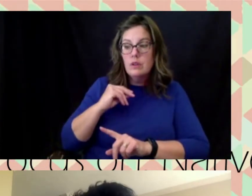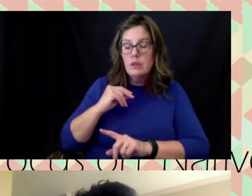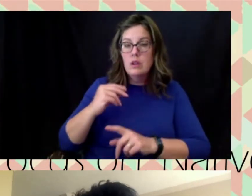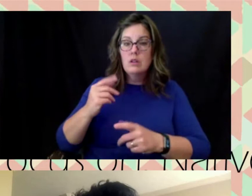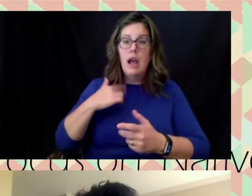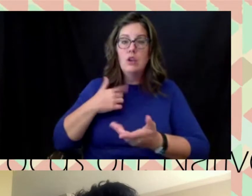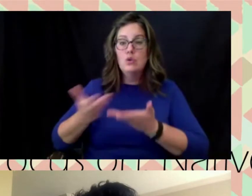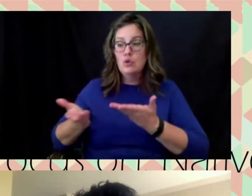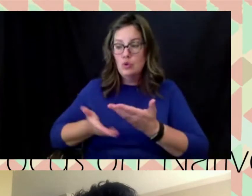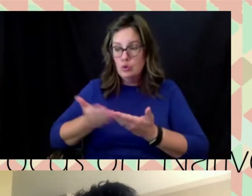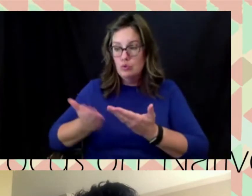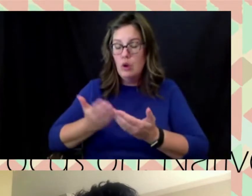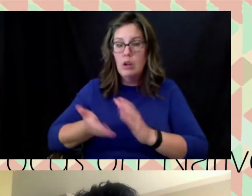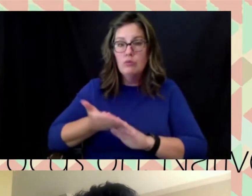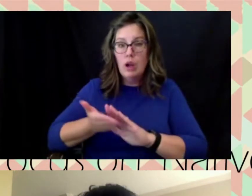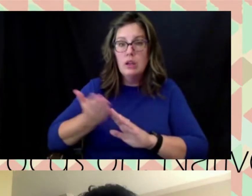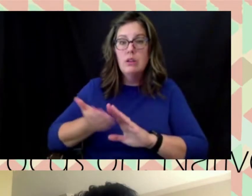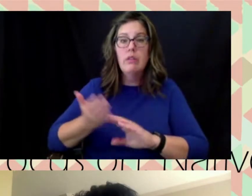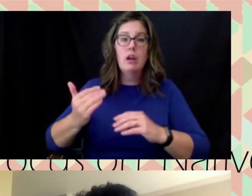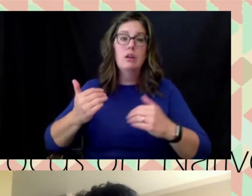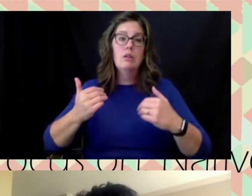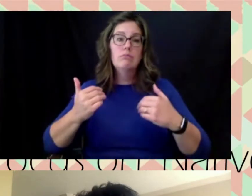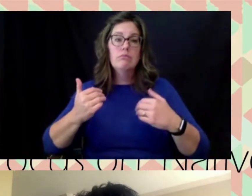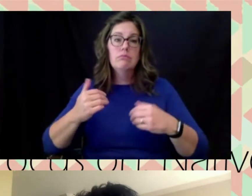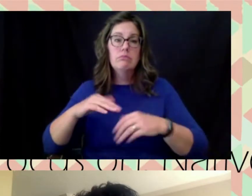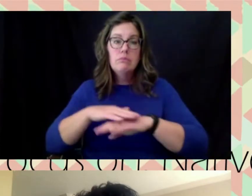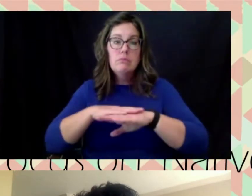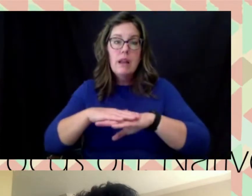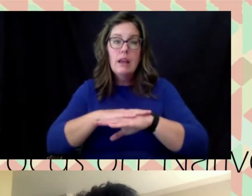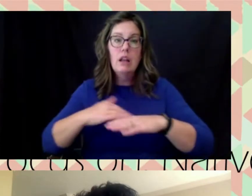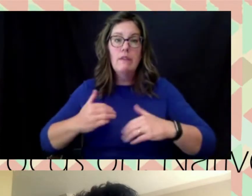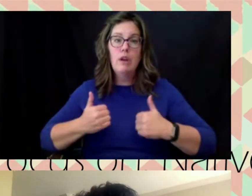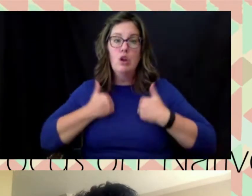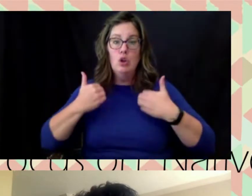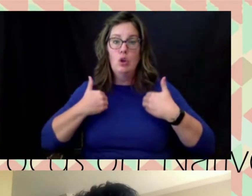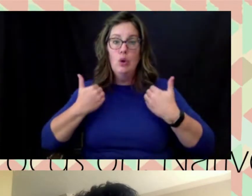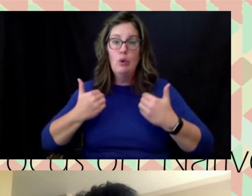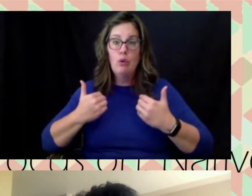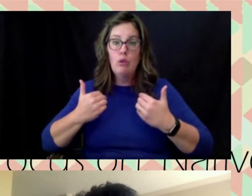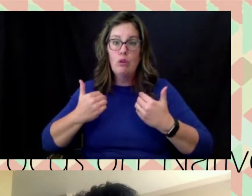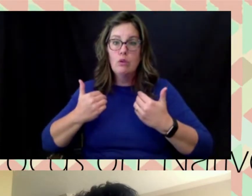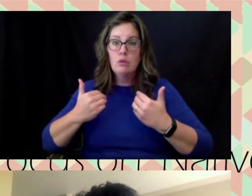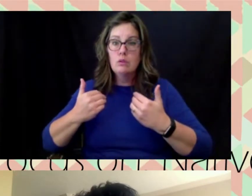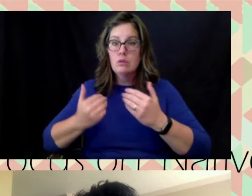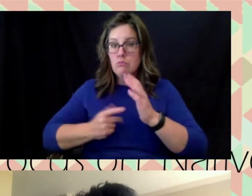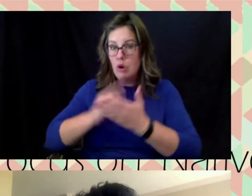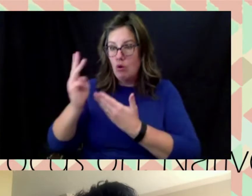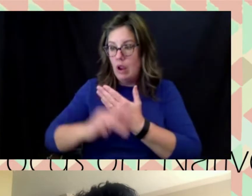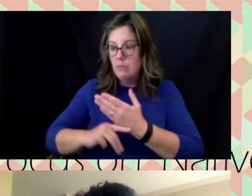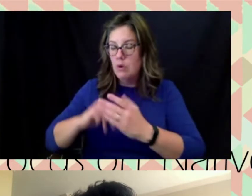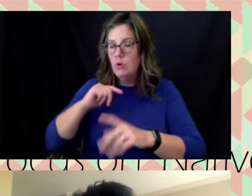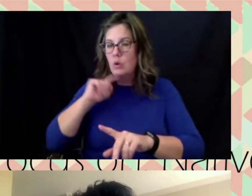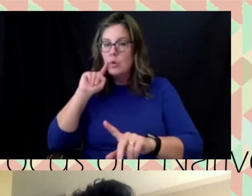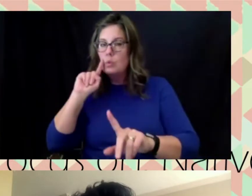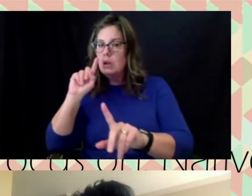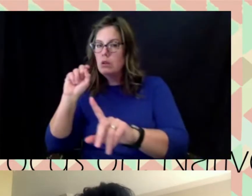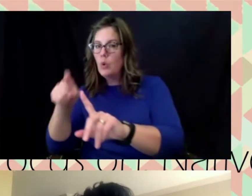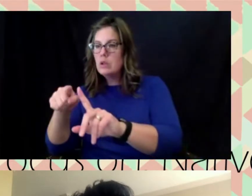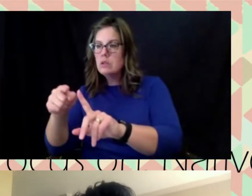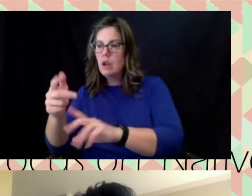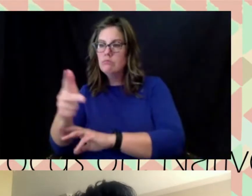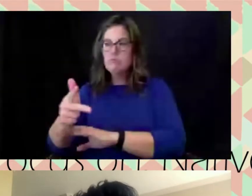so one summer we noticed a a suspicious vehicle parked upside up on the hill by my mom's house